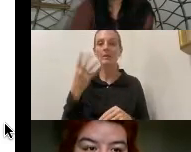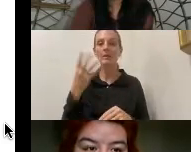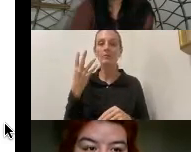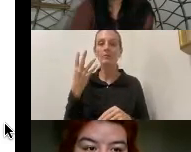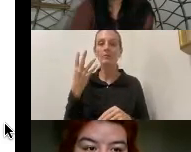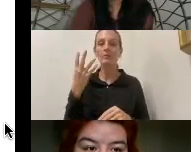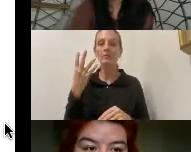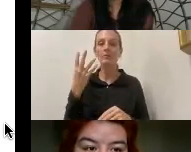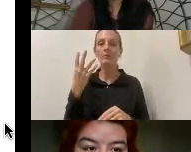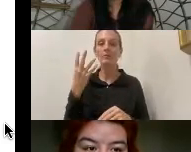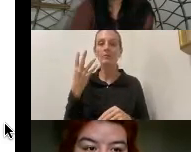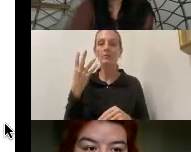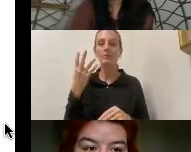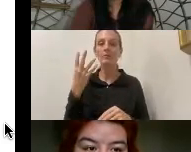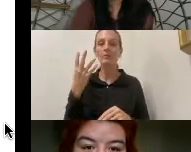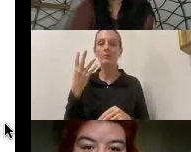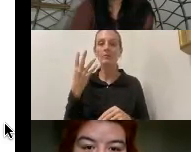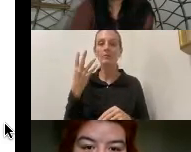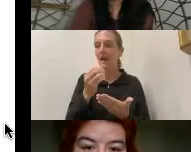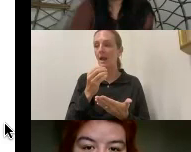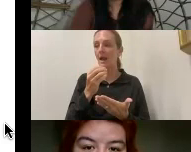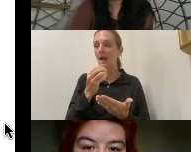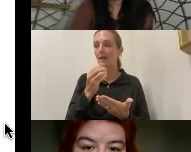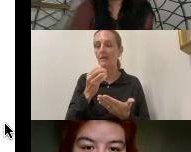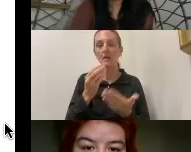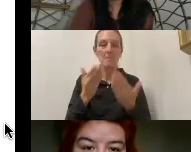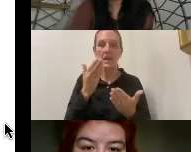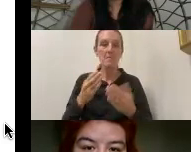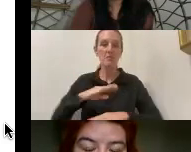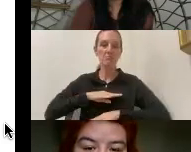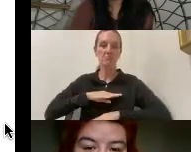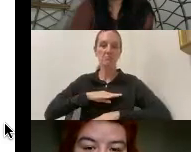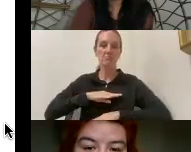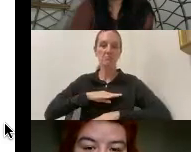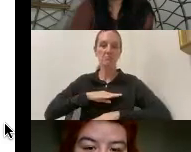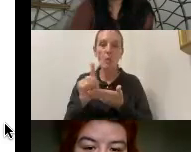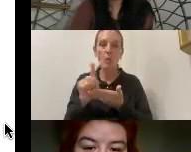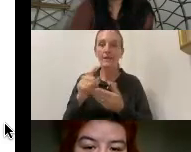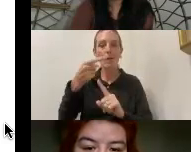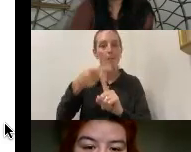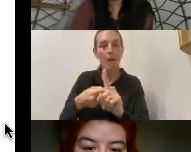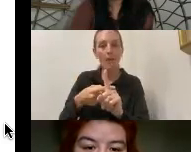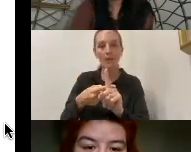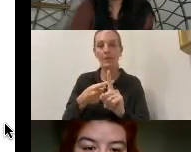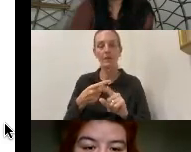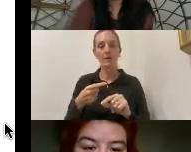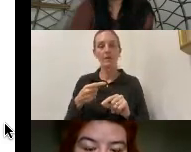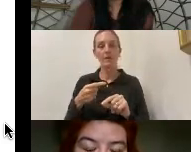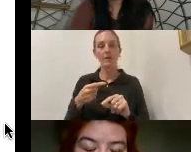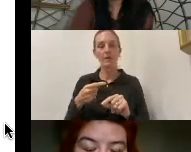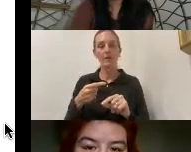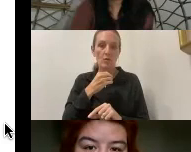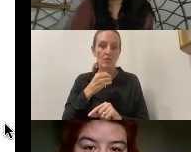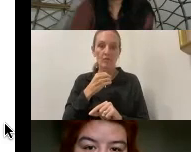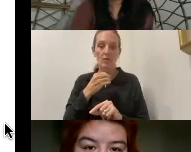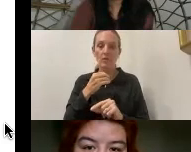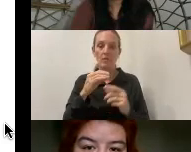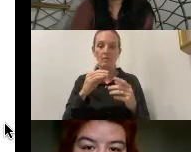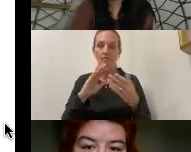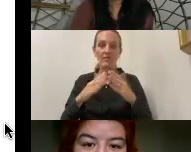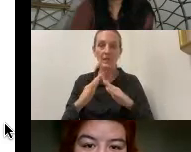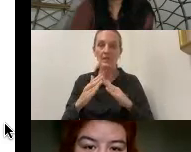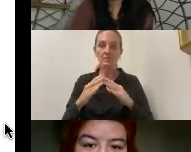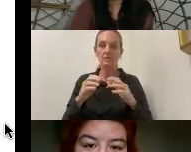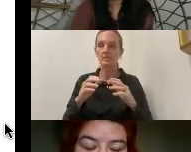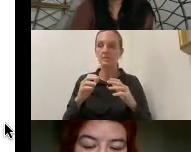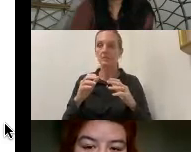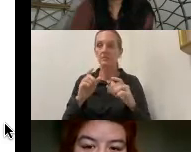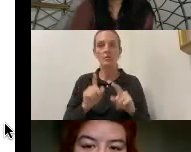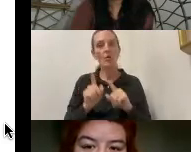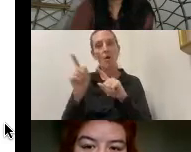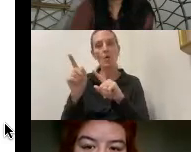a week, maybe a month, it's just a beautiful ability to be able to go out there and fish,